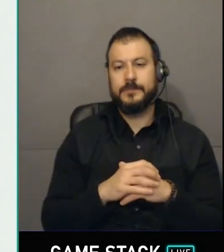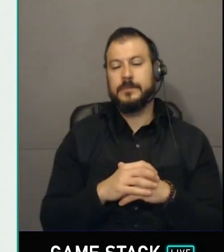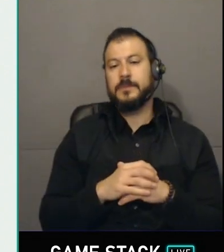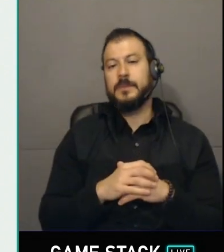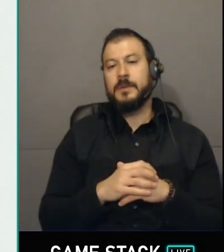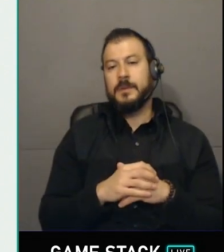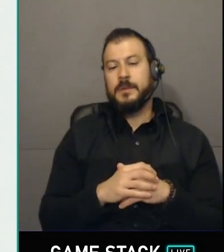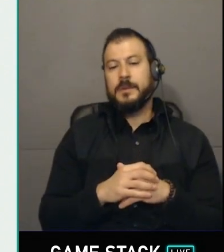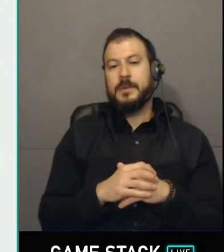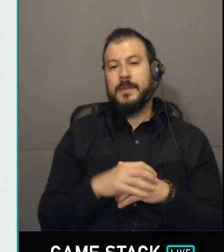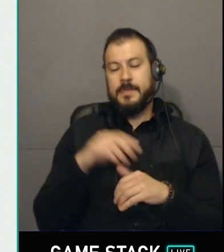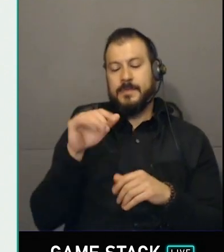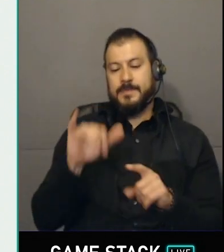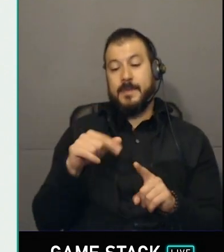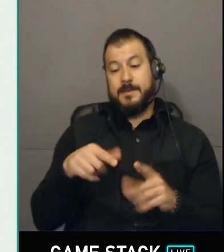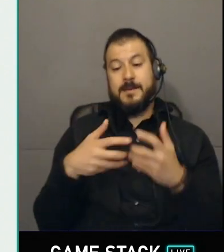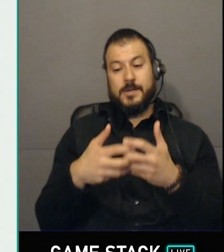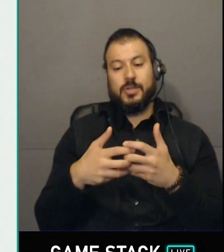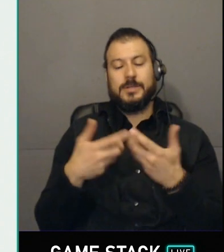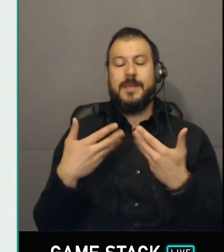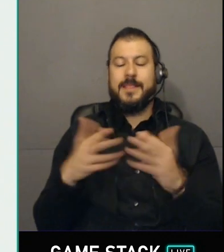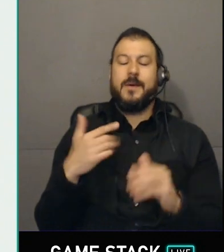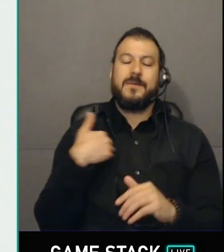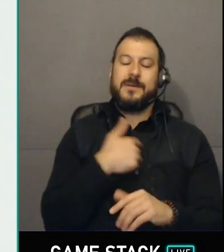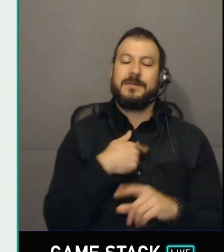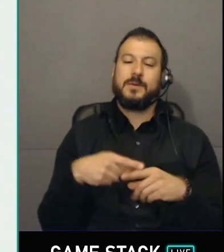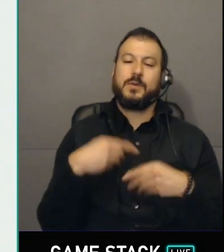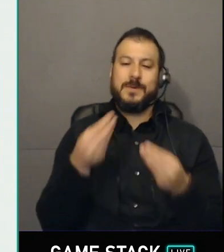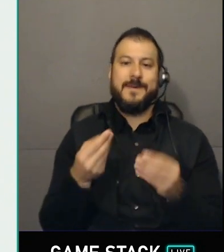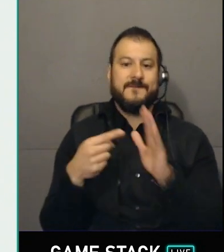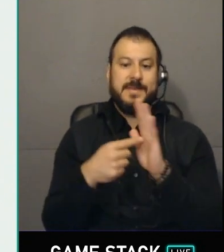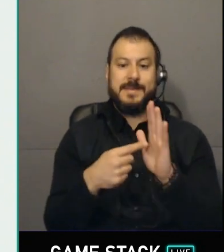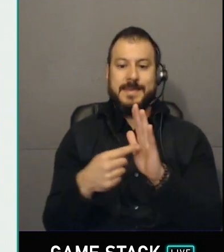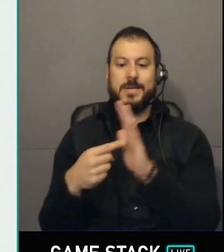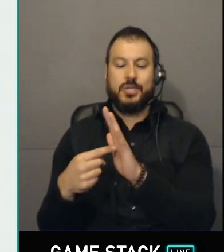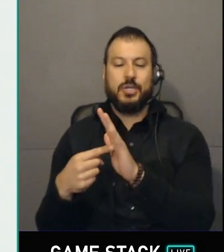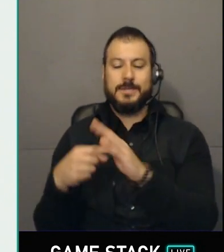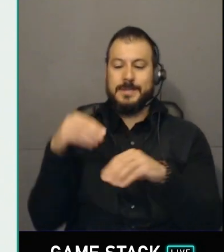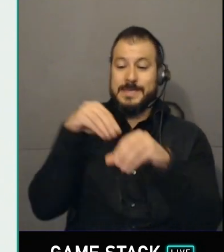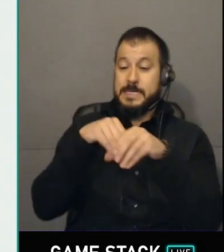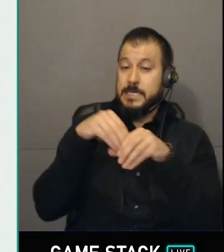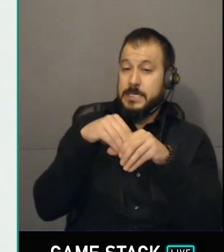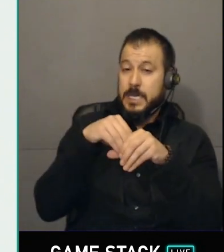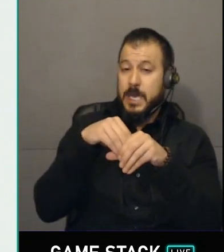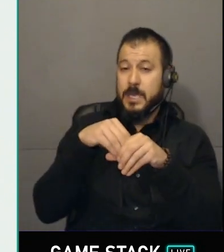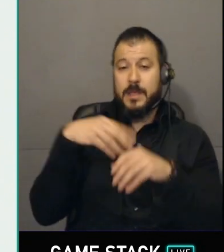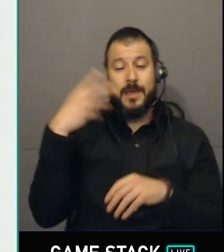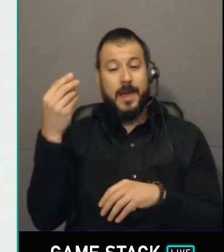It allowed us to give indications of indoor and outdoor